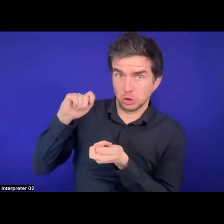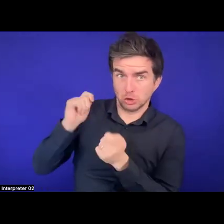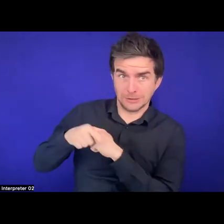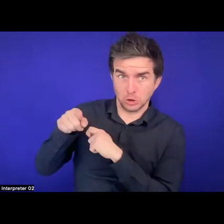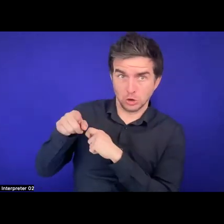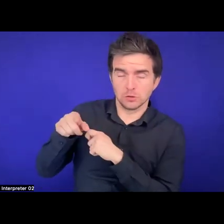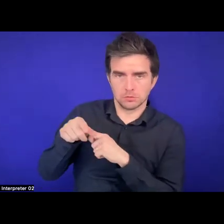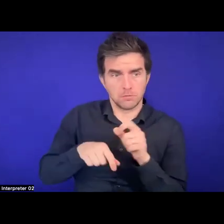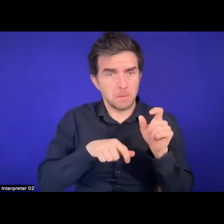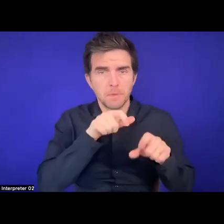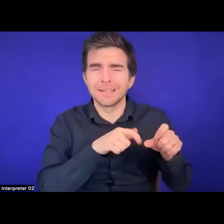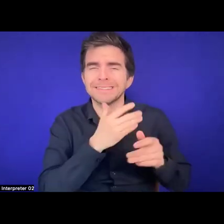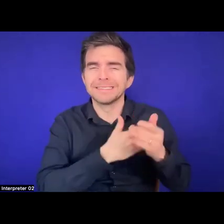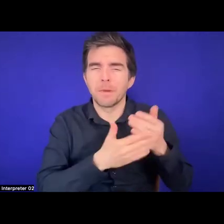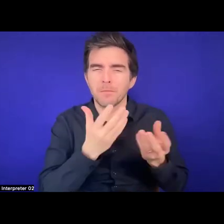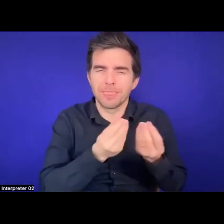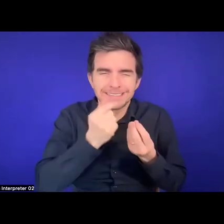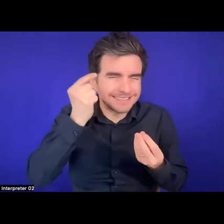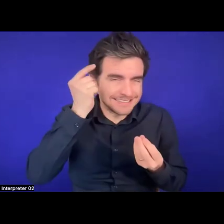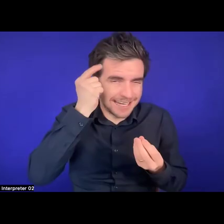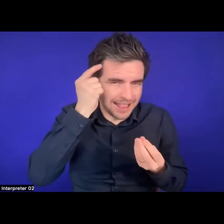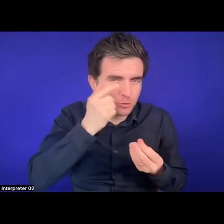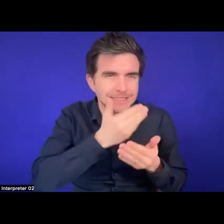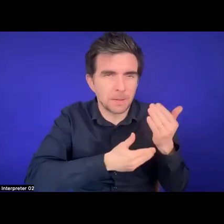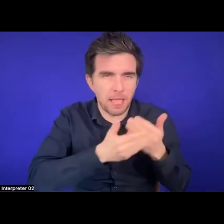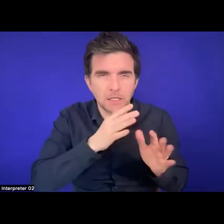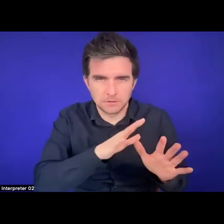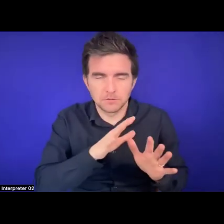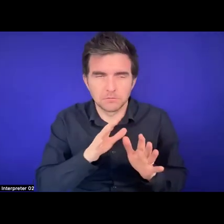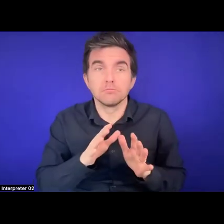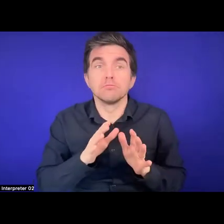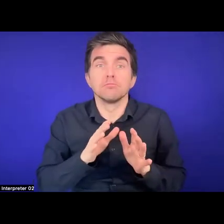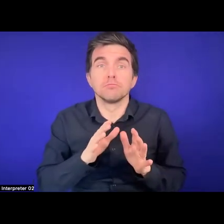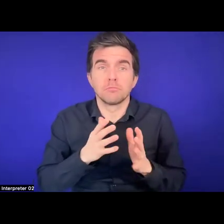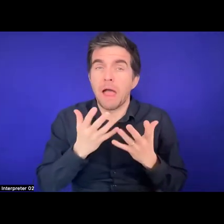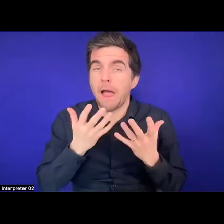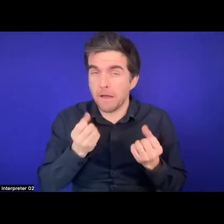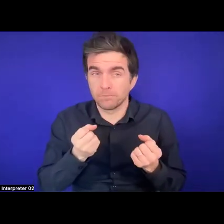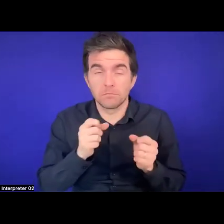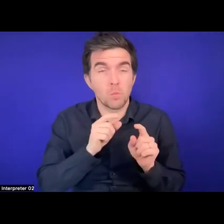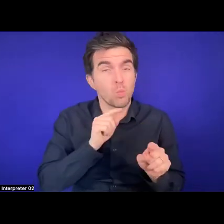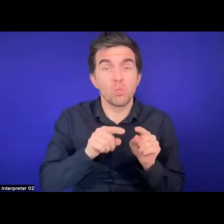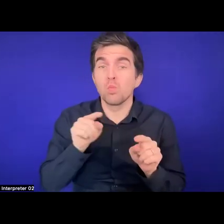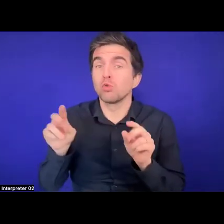again we are -- there are so many things that we are open to work on, mainly anything